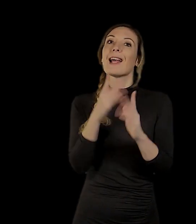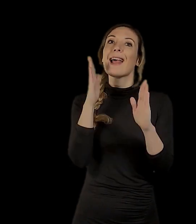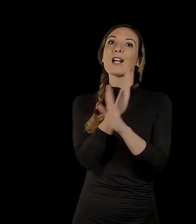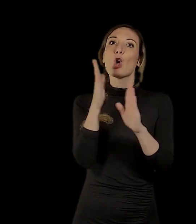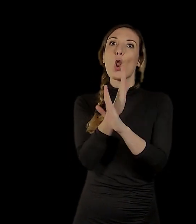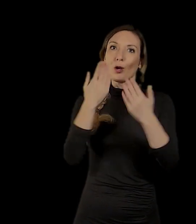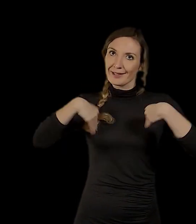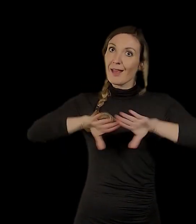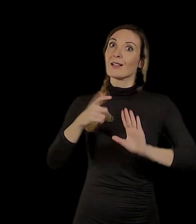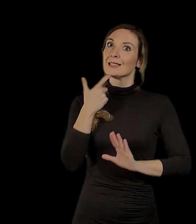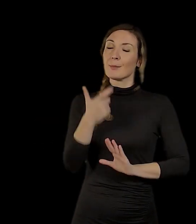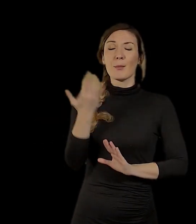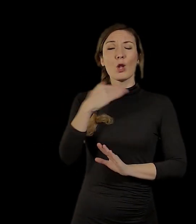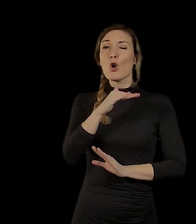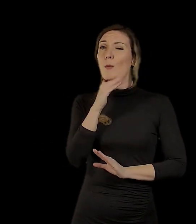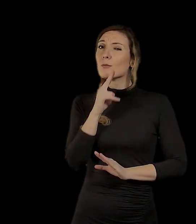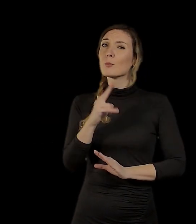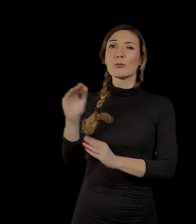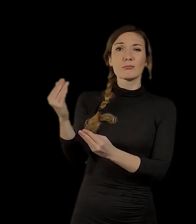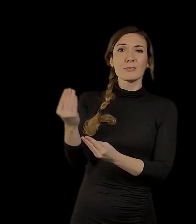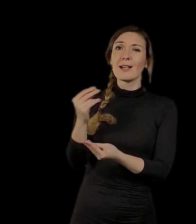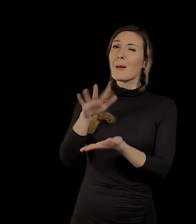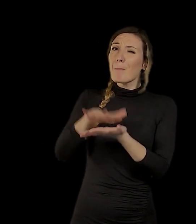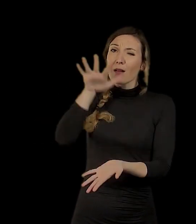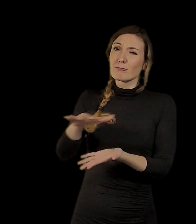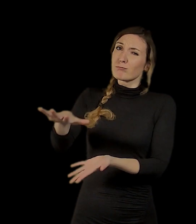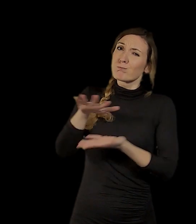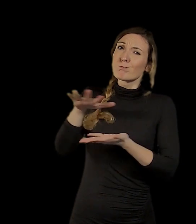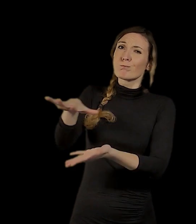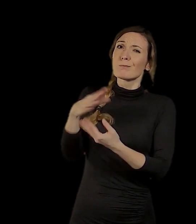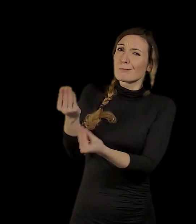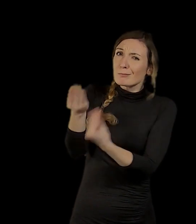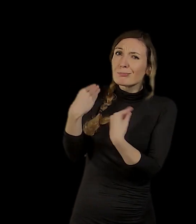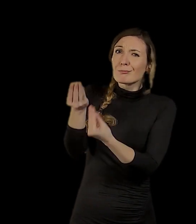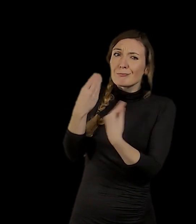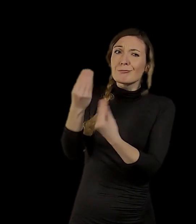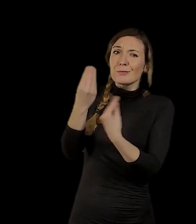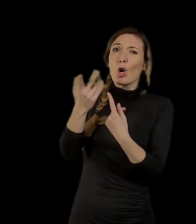Republic that there would be such a claim to ecology within development projects.